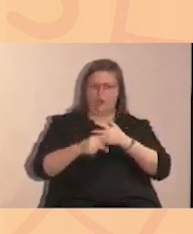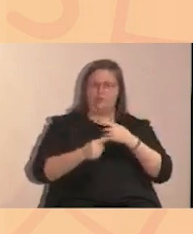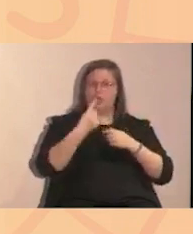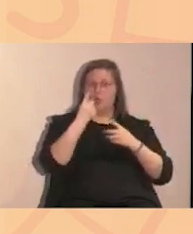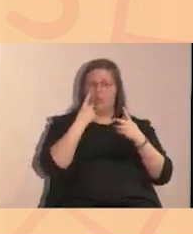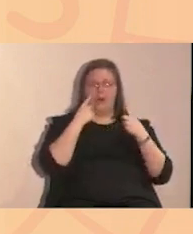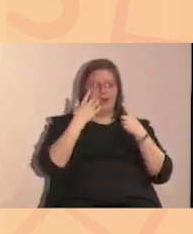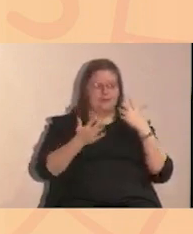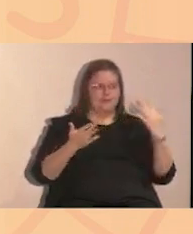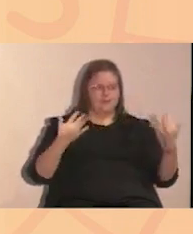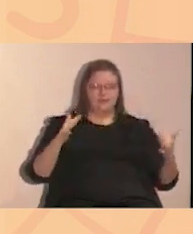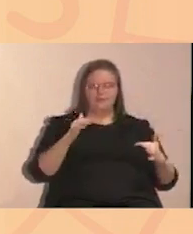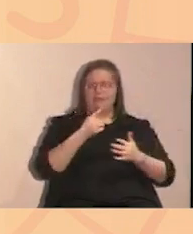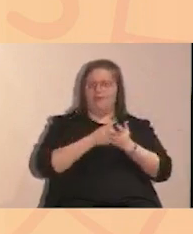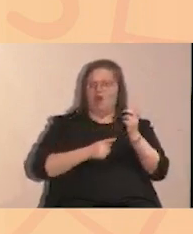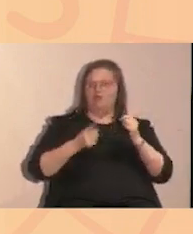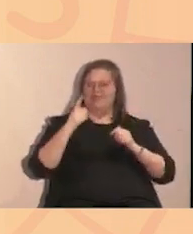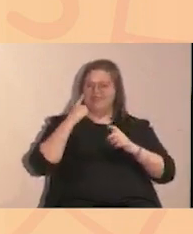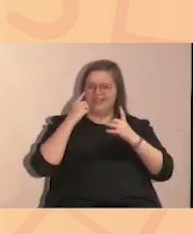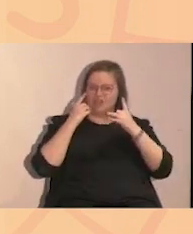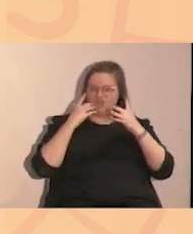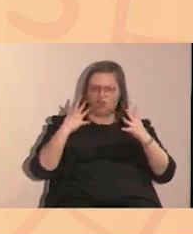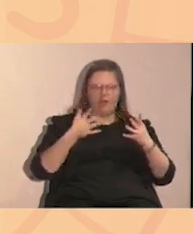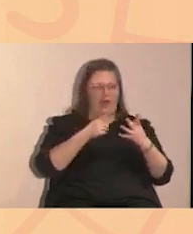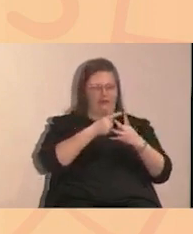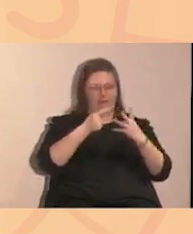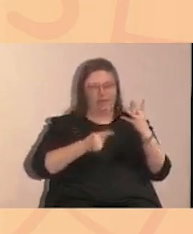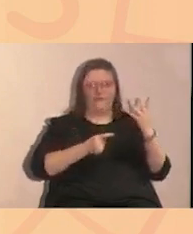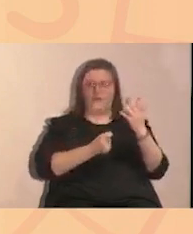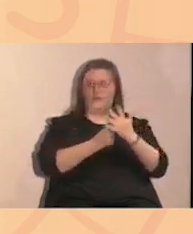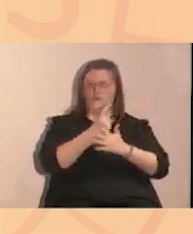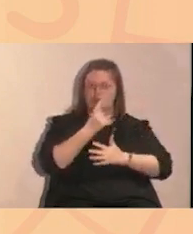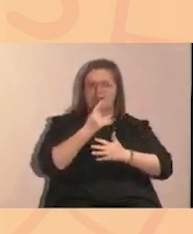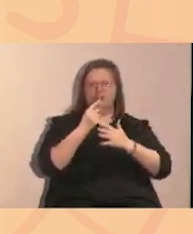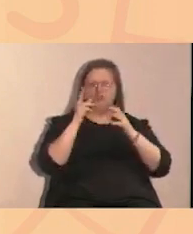some people may just see the show, there's all of this capacity to nurture and develop younger